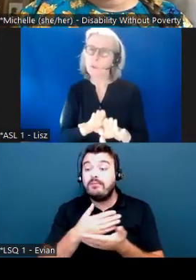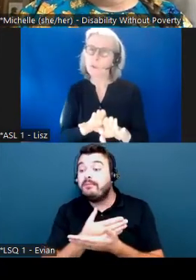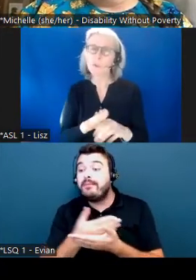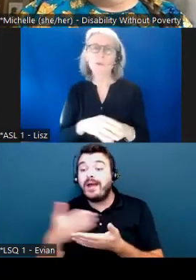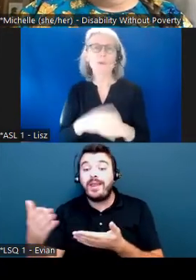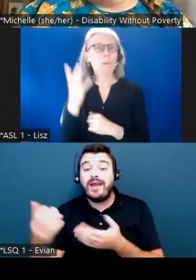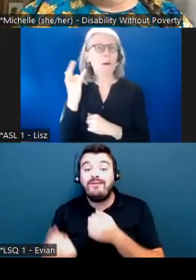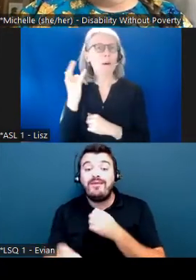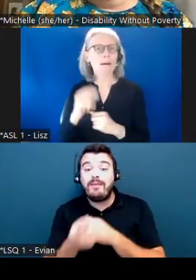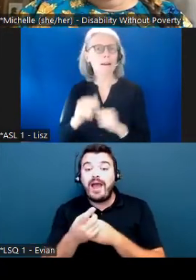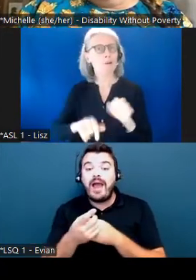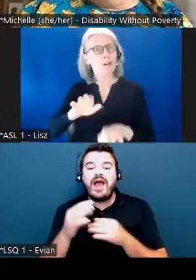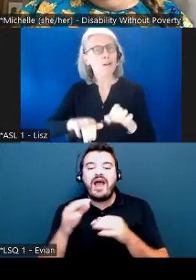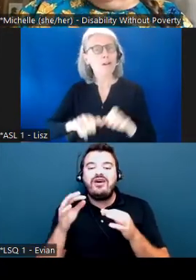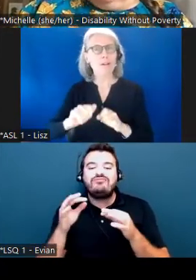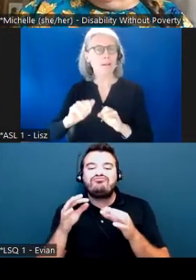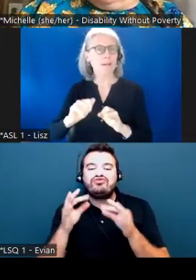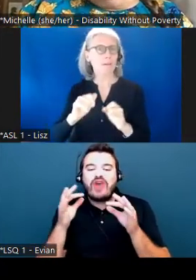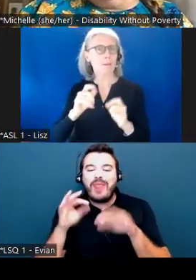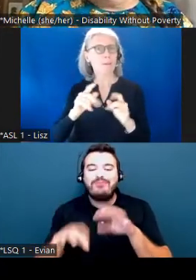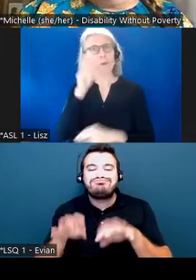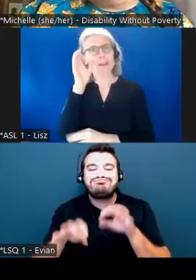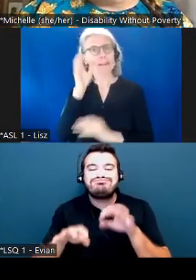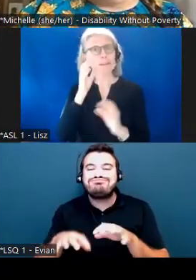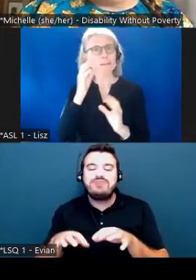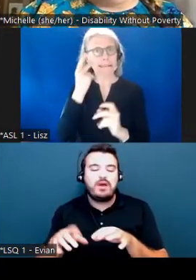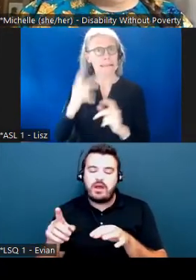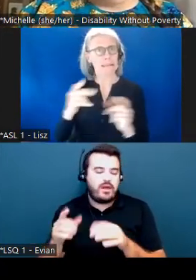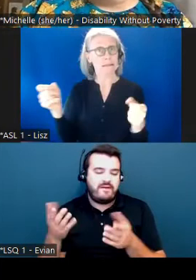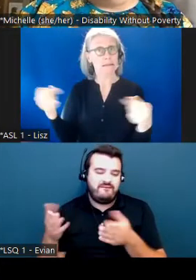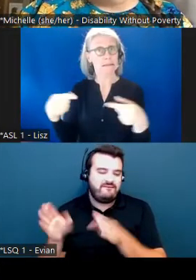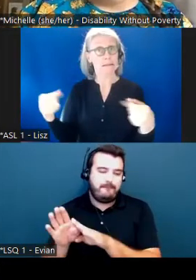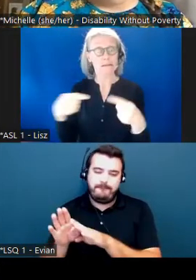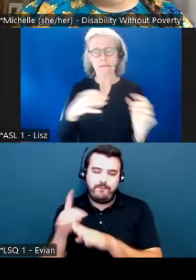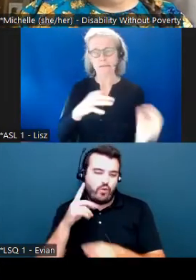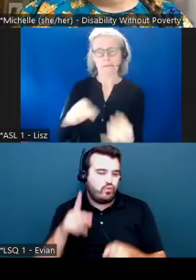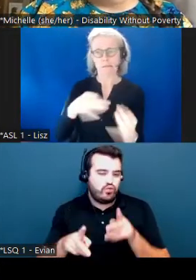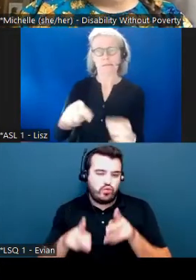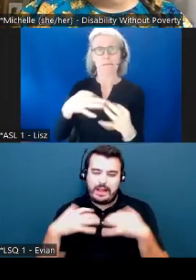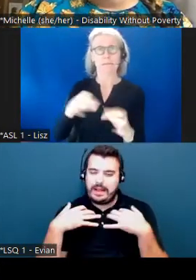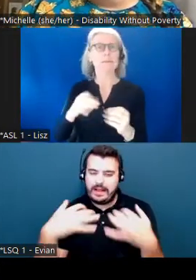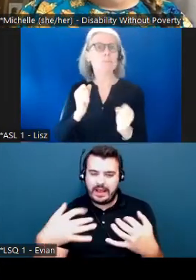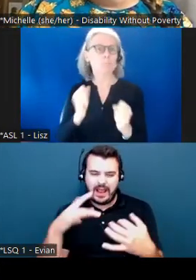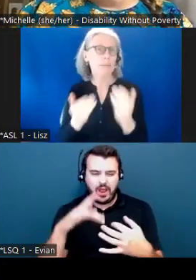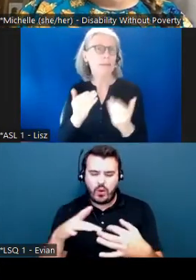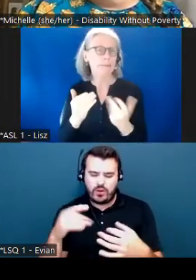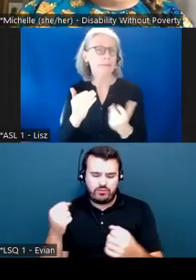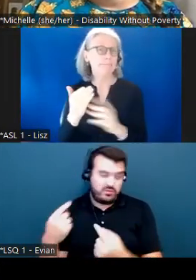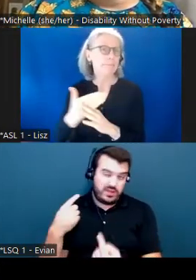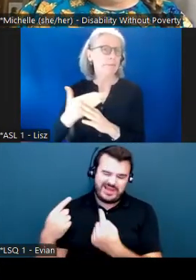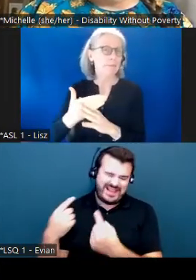OTHER PARTICIPATANTS. IF YOU ARE EXPERIENCING TECHNICAL DIFFICULTIES, YOU WILL BE ABLE TO